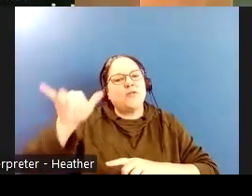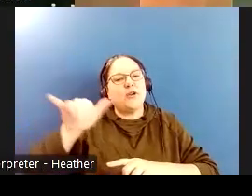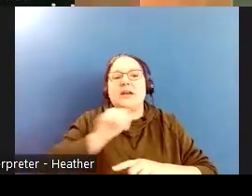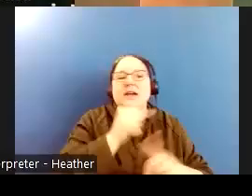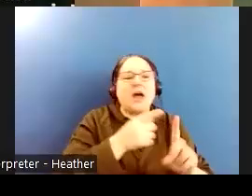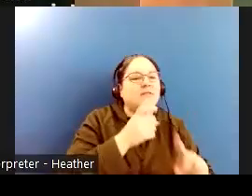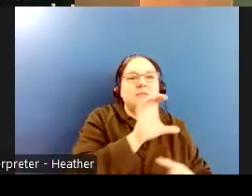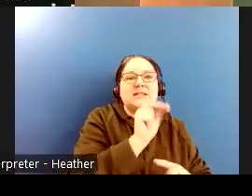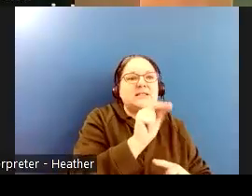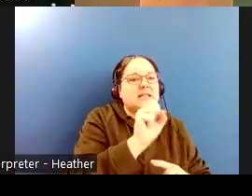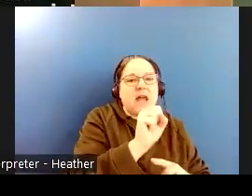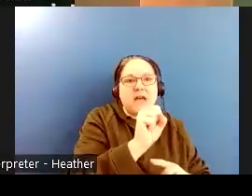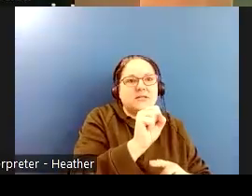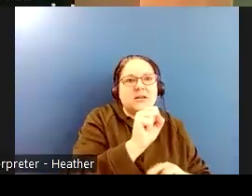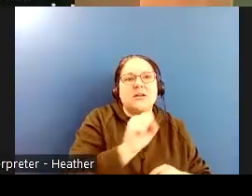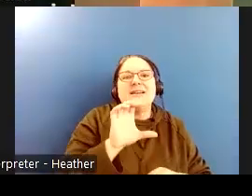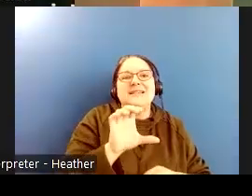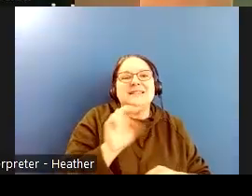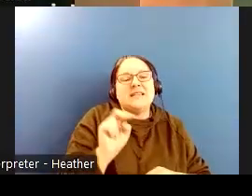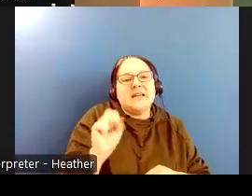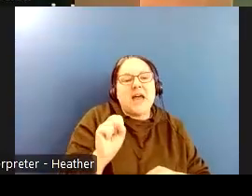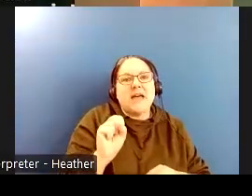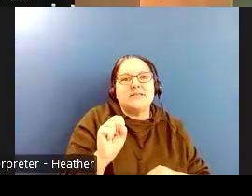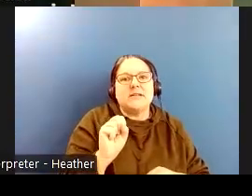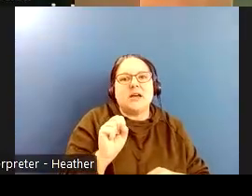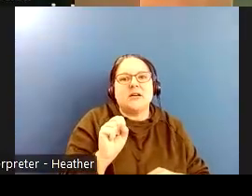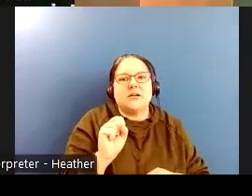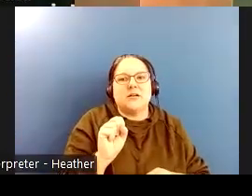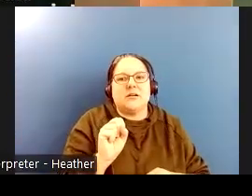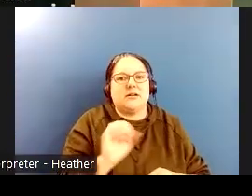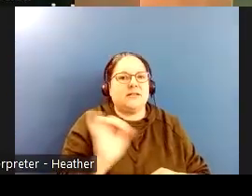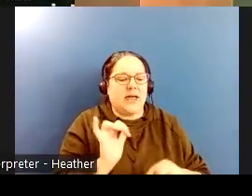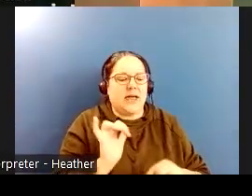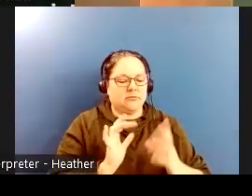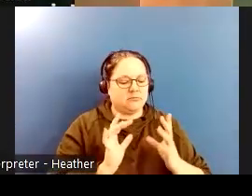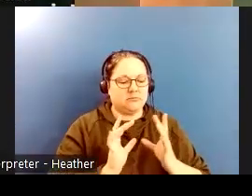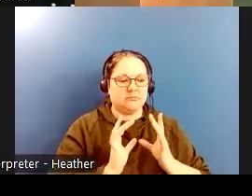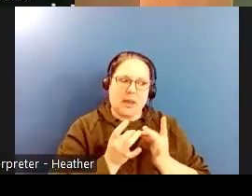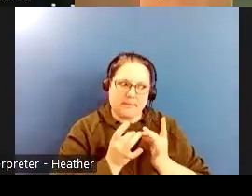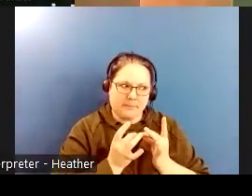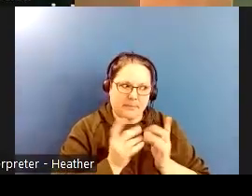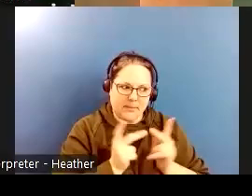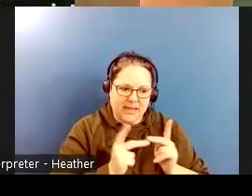thought of as a uh in in a sanctuary site, like there's not a lot of immunologic activity there.